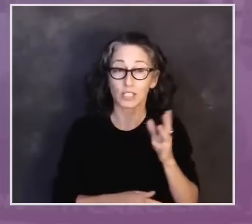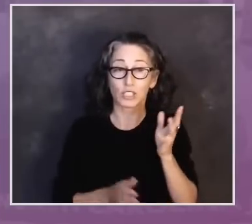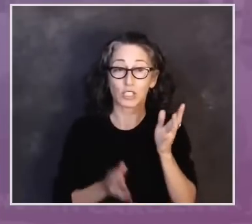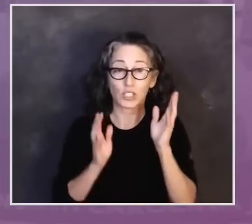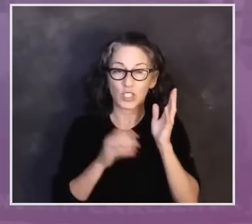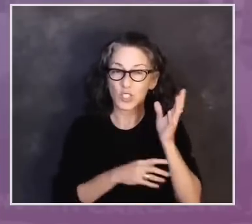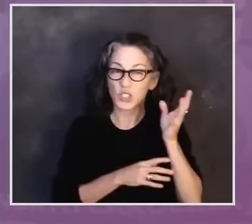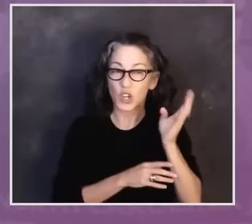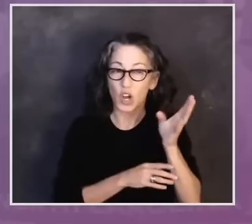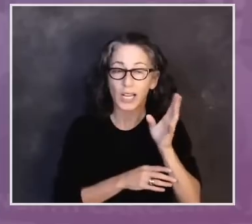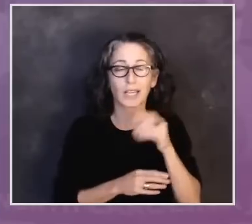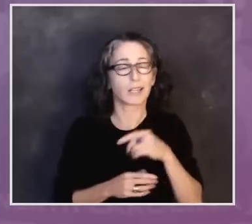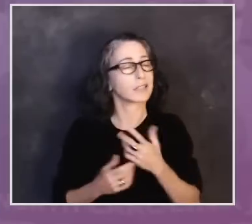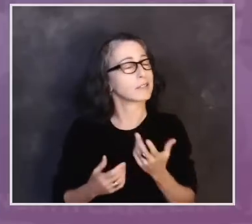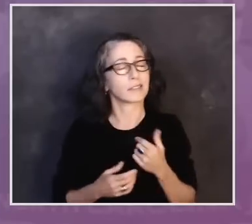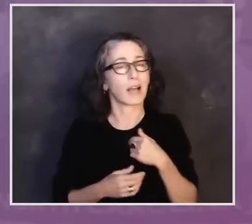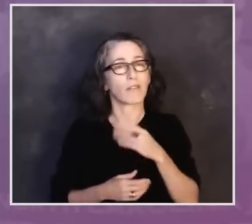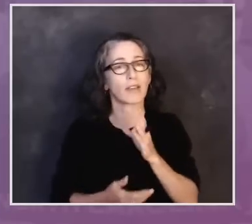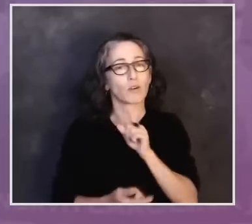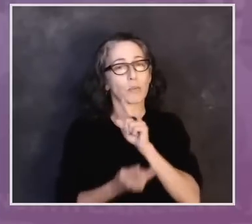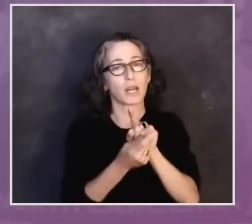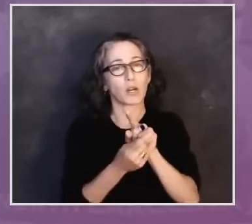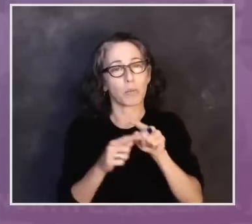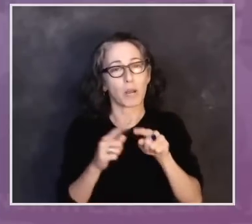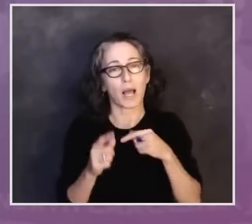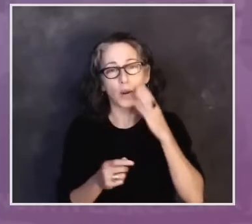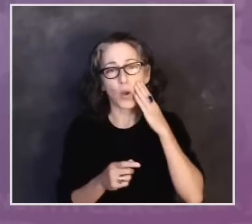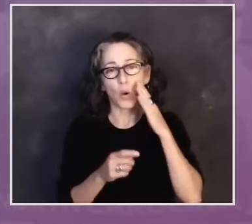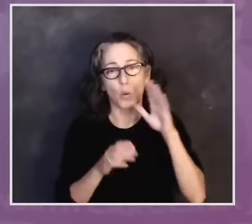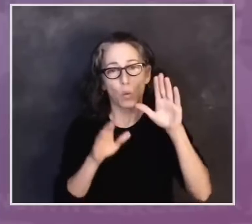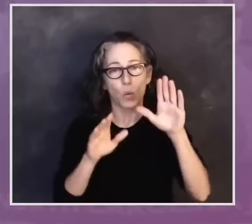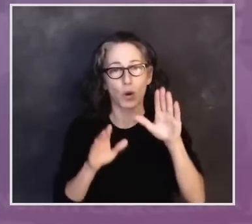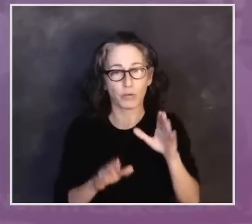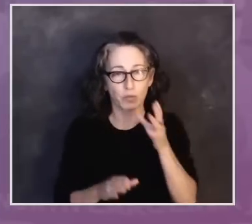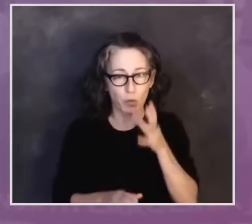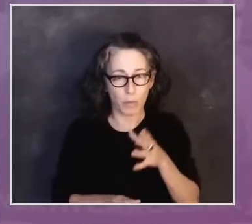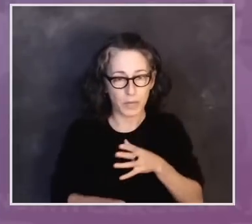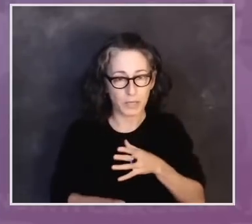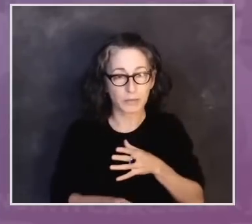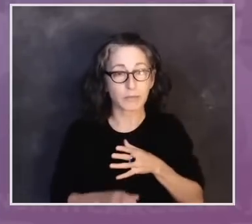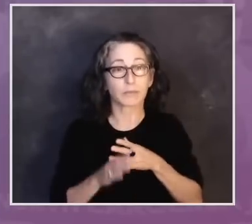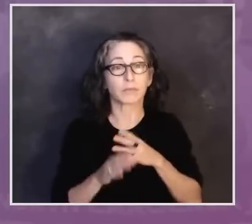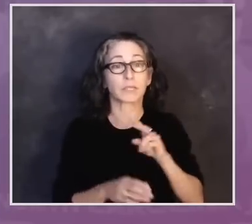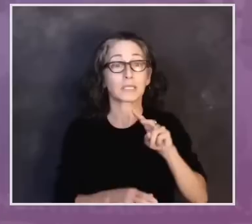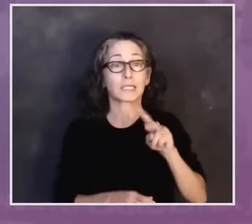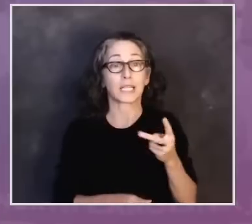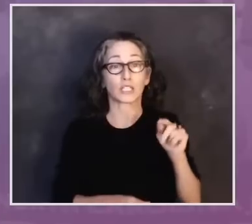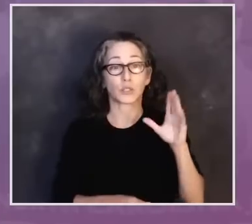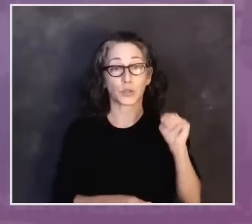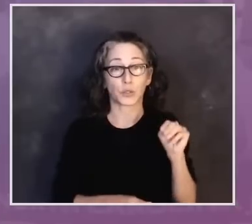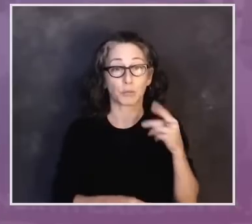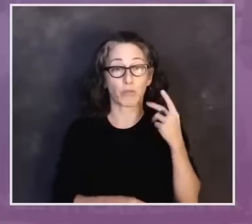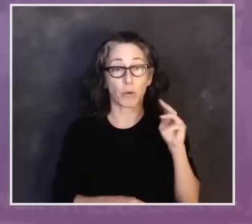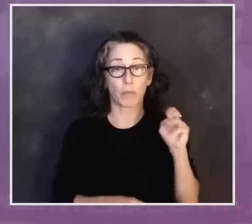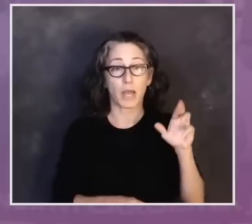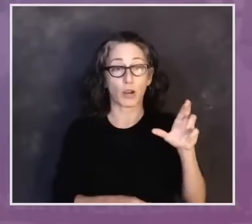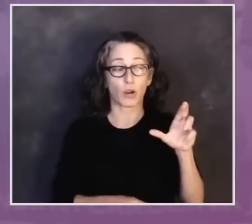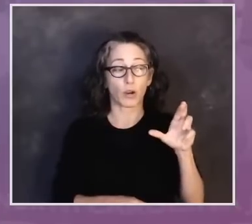RADIO. I THINK IT'S FRIDAY MORNINGS WHEN SHE'S ON. TALKING. SO I REALLY ENJOY HEARING HER. I KNOW THAT SHE IS A WONDERFUL